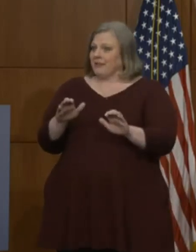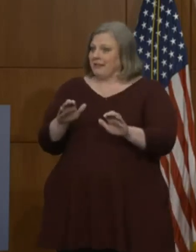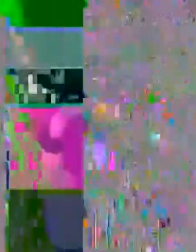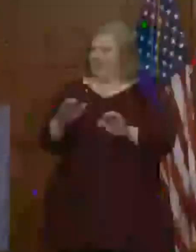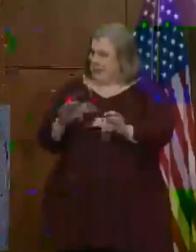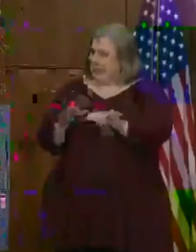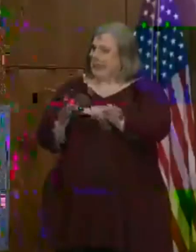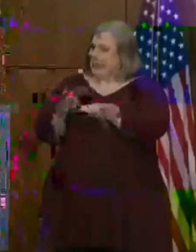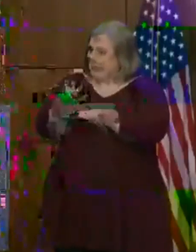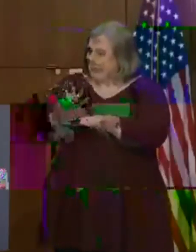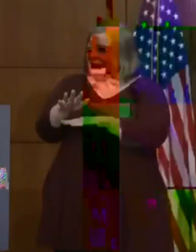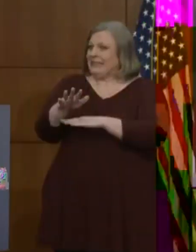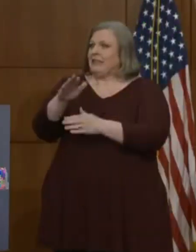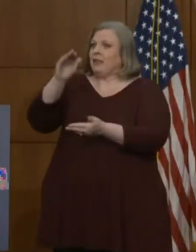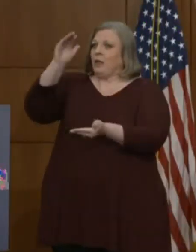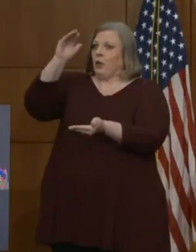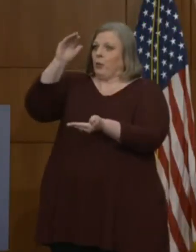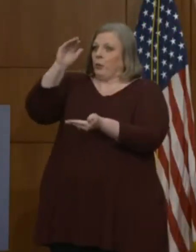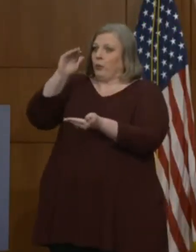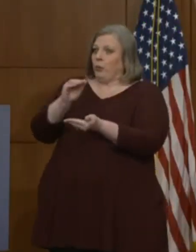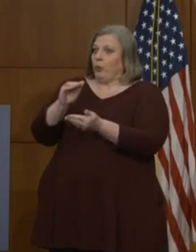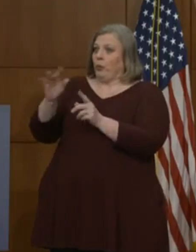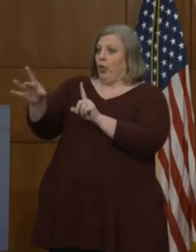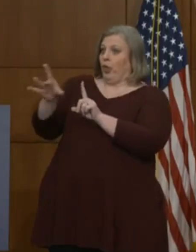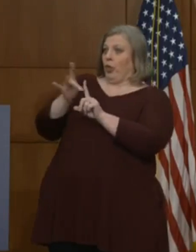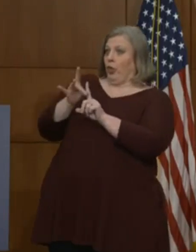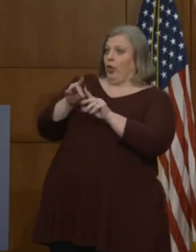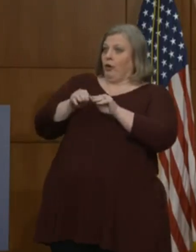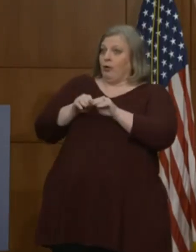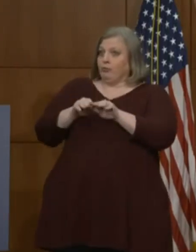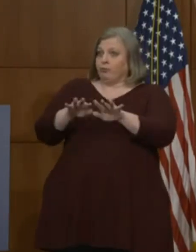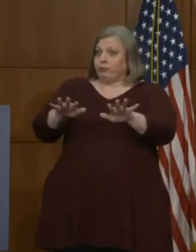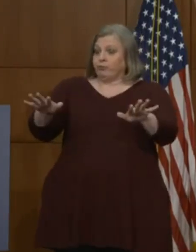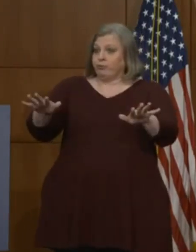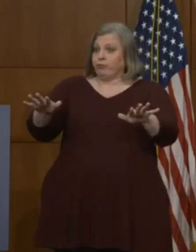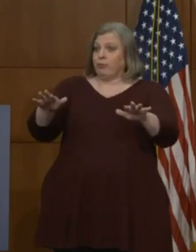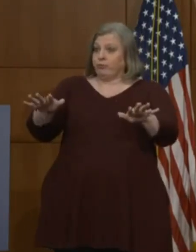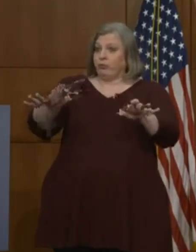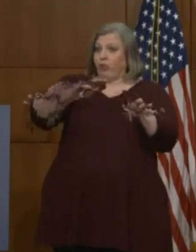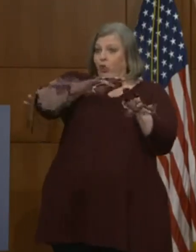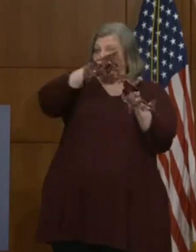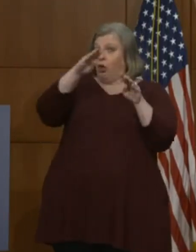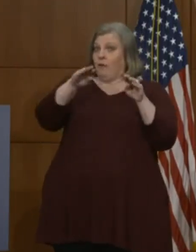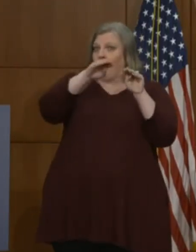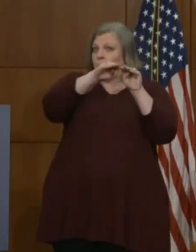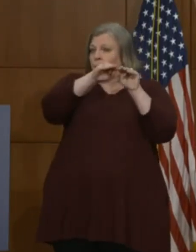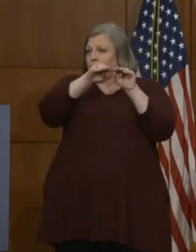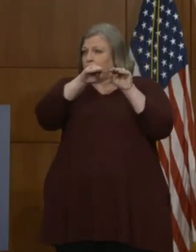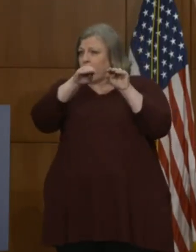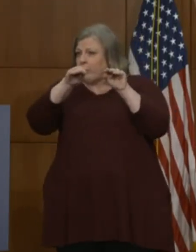HAVE TAKEN THAT’S AT STAKE ARE HAVING AN EFFECT THERE ARE HAVING AN EFFECT THERE ARE SLOWING THE SPREAD AND SLOWING THE SPREAD AND FLATTENING THE CURVE. WE’RE